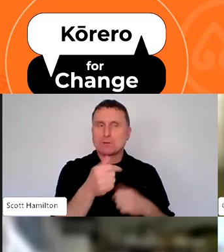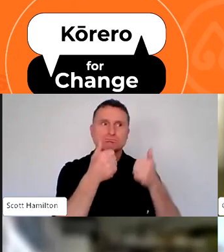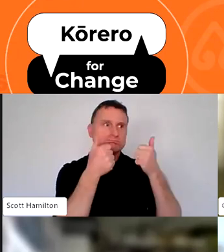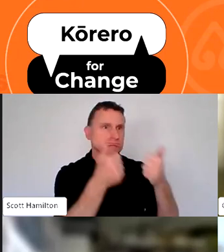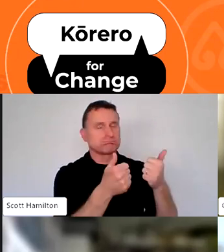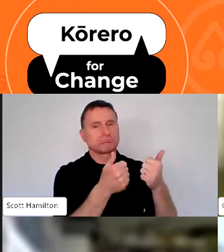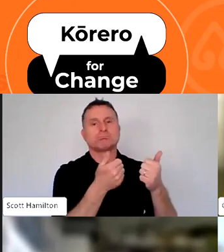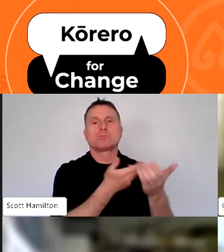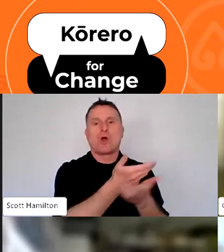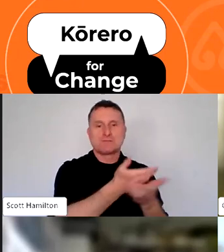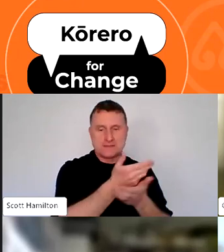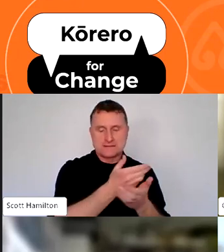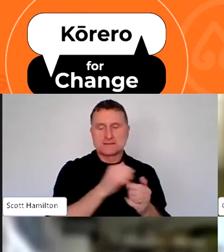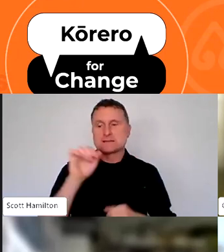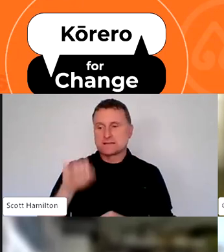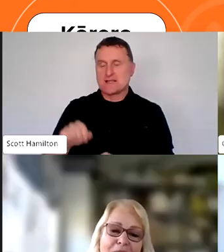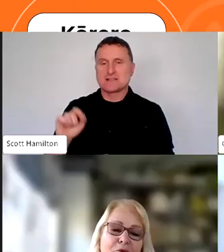am the Director of the Inclusive Education Action Group, but I'm